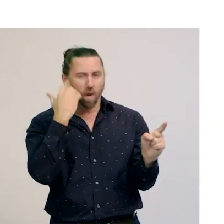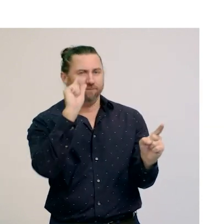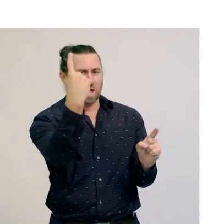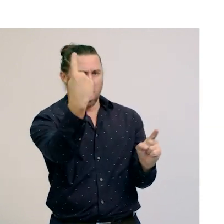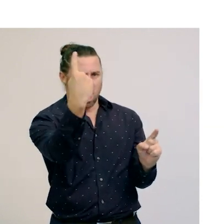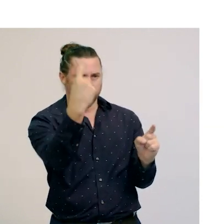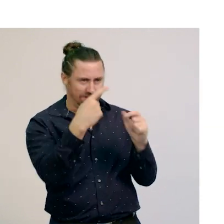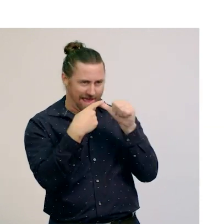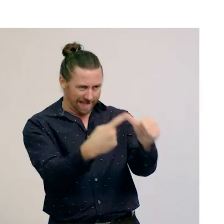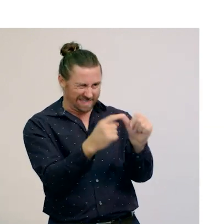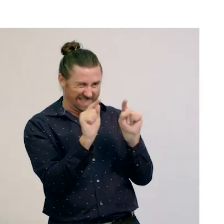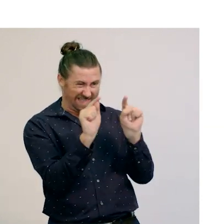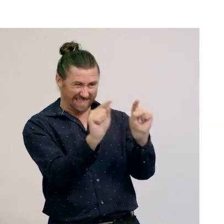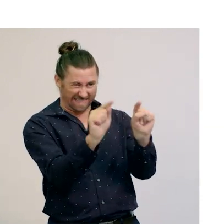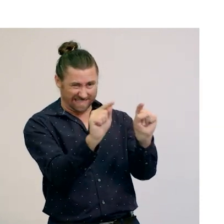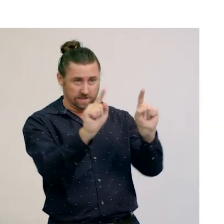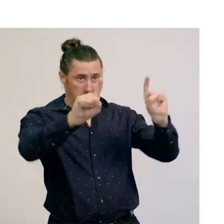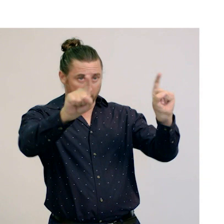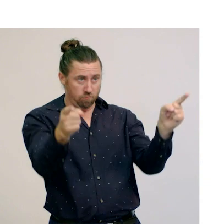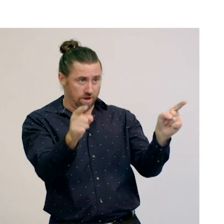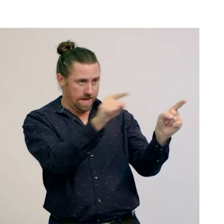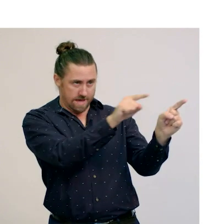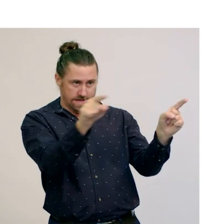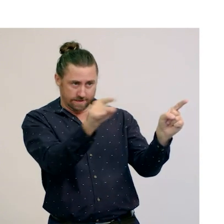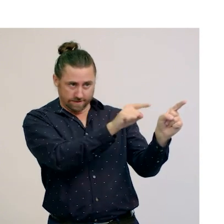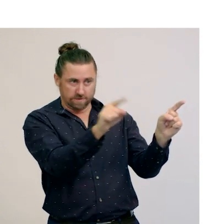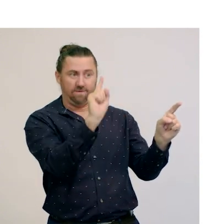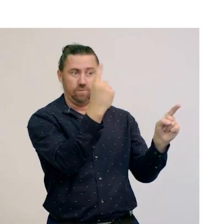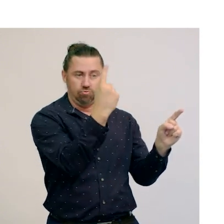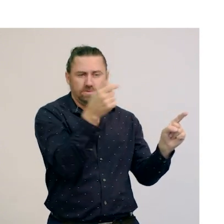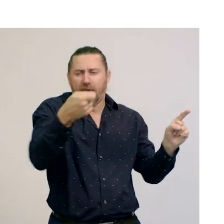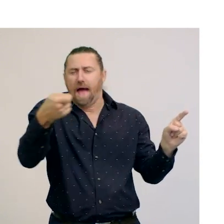Brackets always show what needs to be solved first.